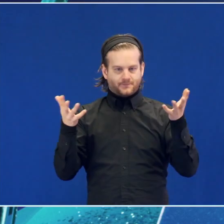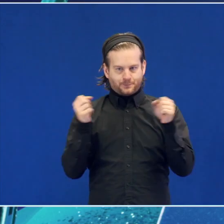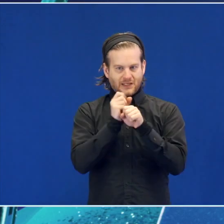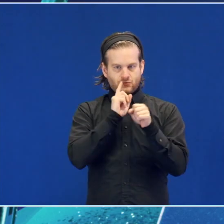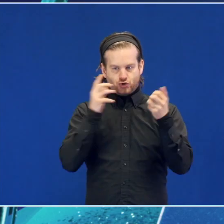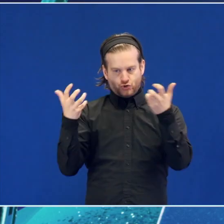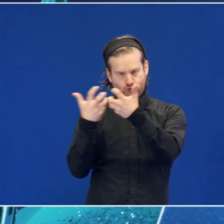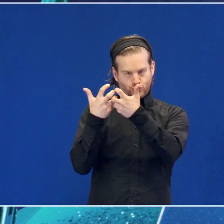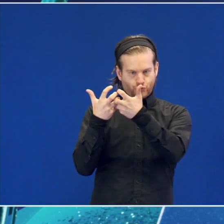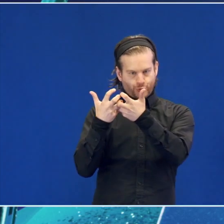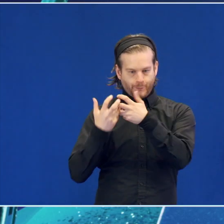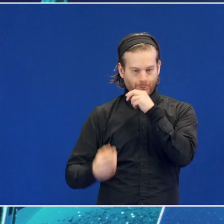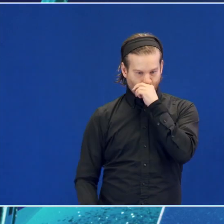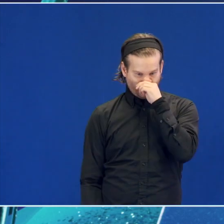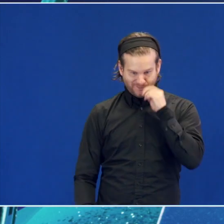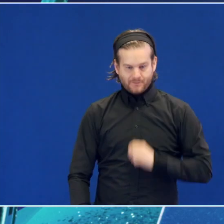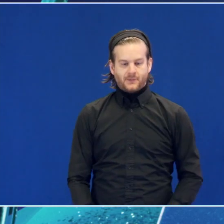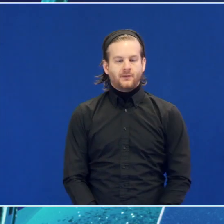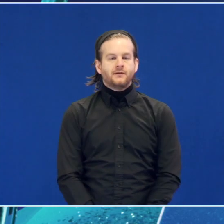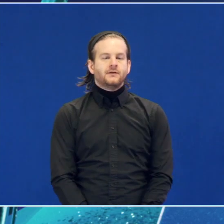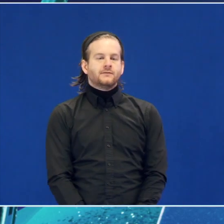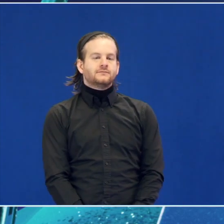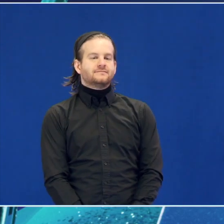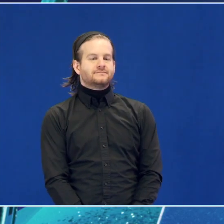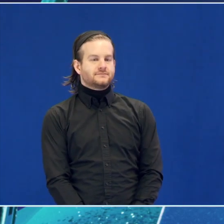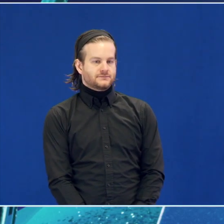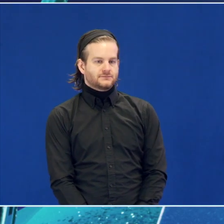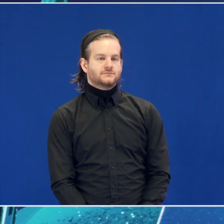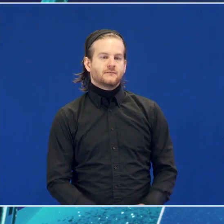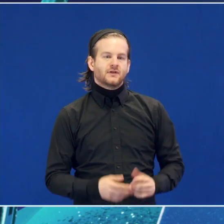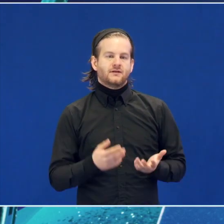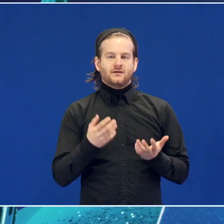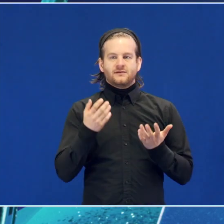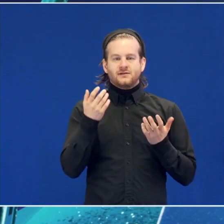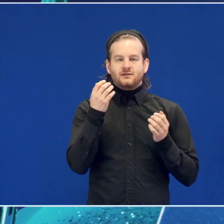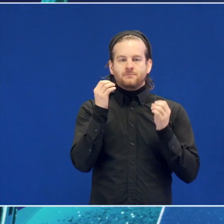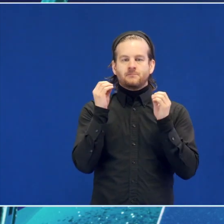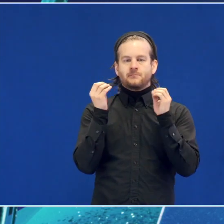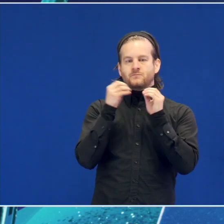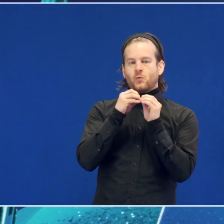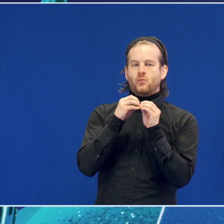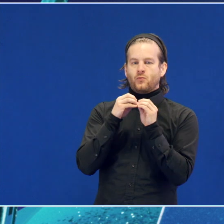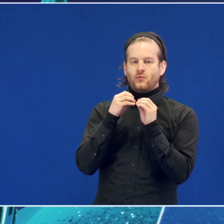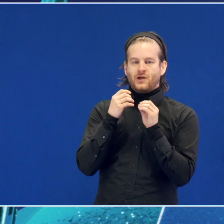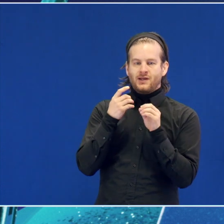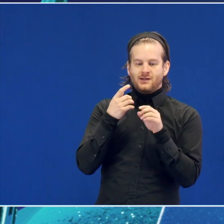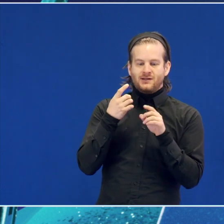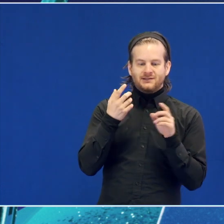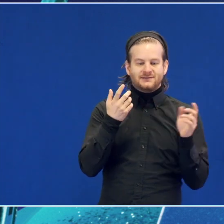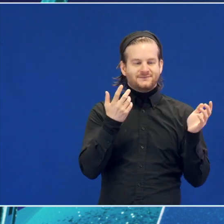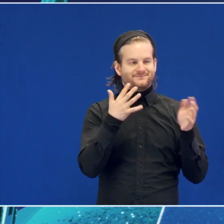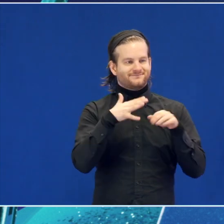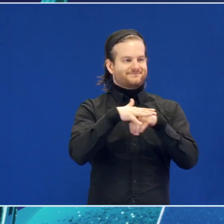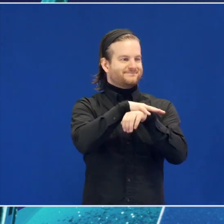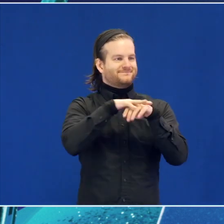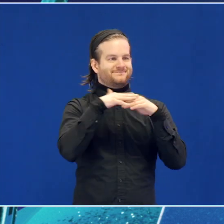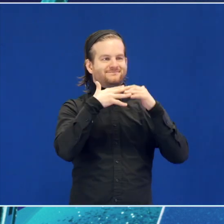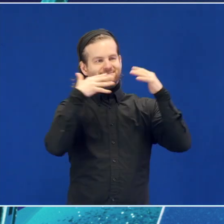of more generically about how do we do accessibility testing in this company, that sort of repo agnostic?